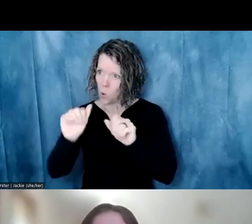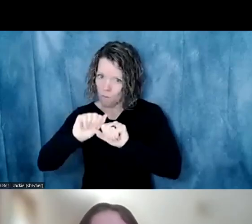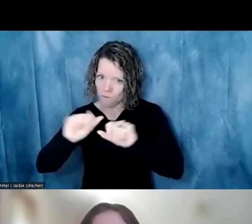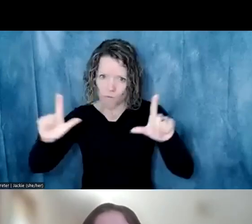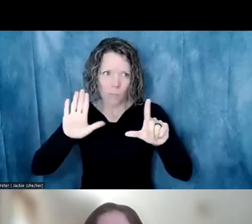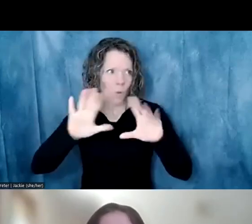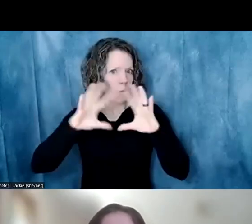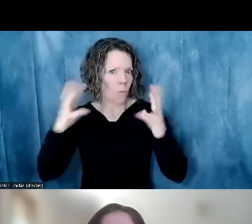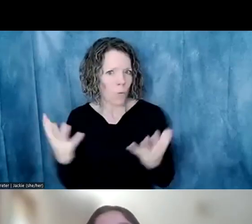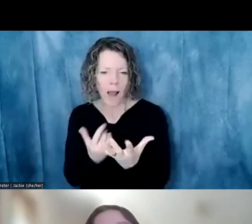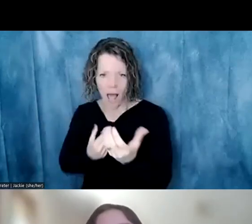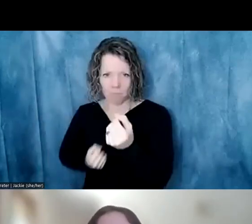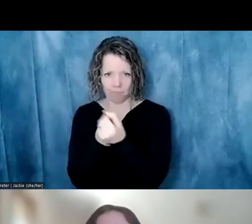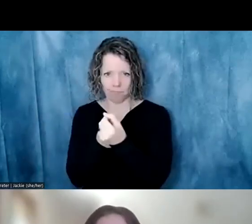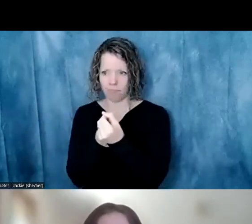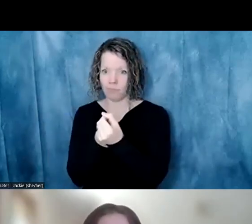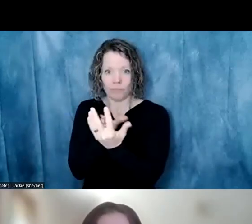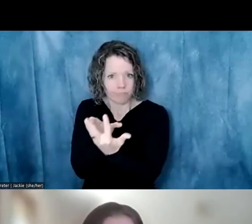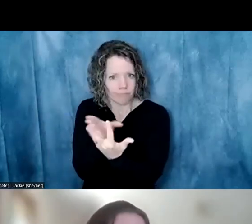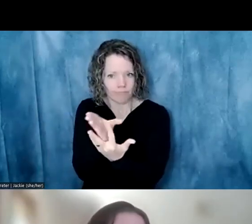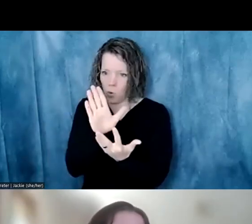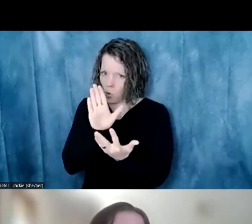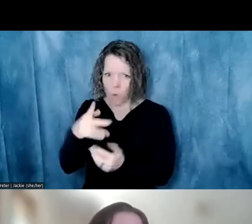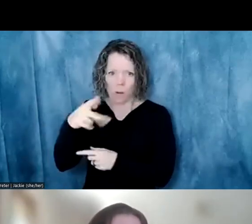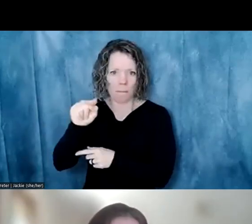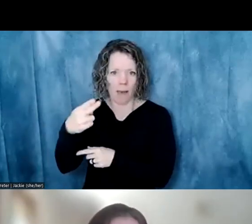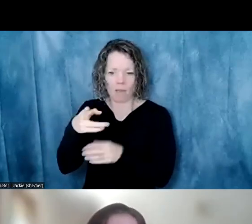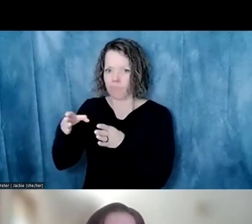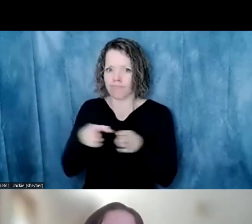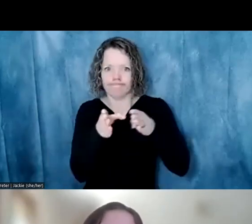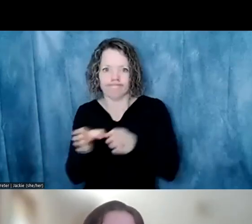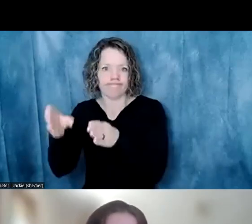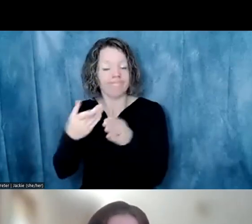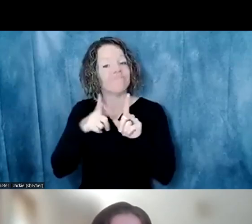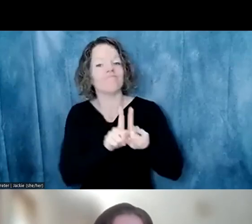own path through what makes like good for them, what makes life meaningful for them,